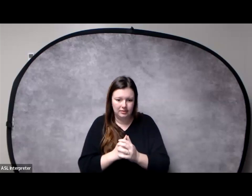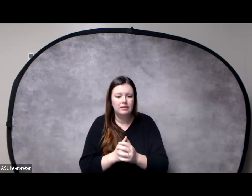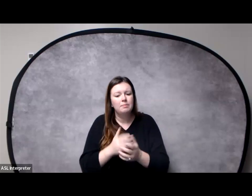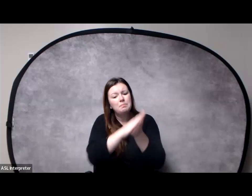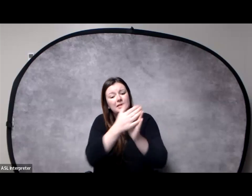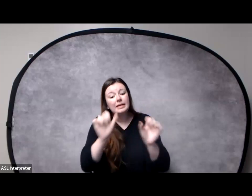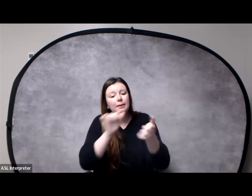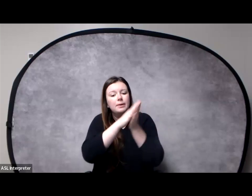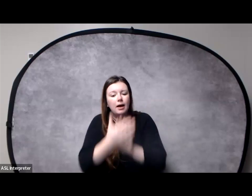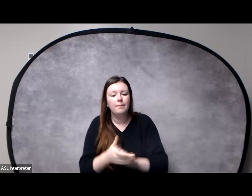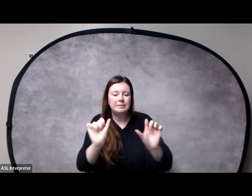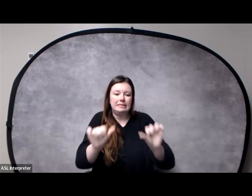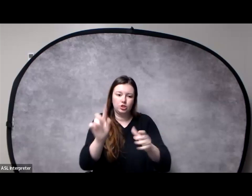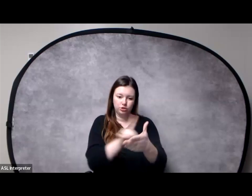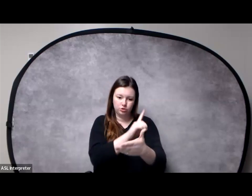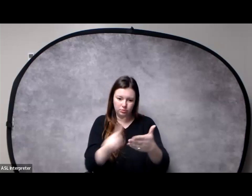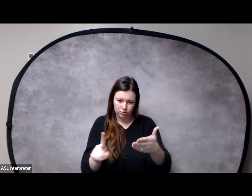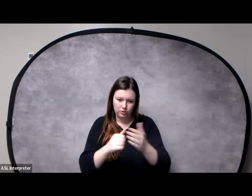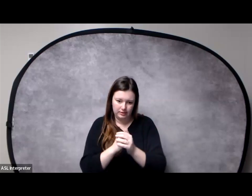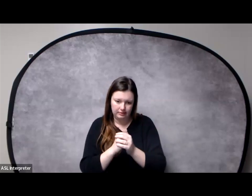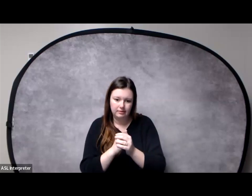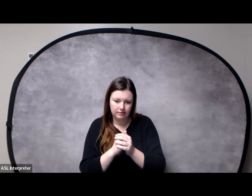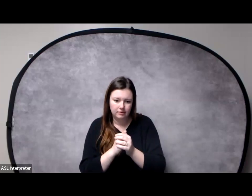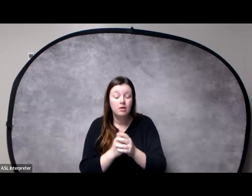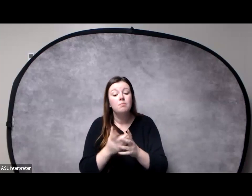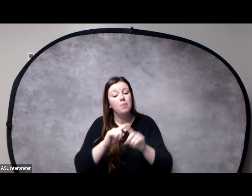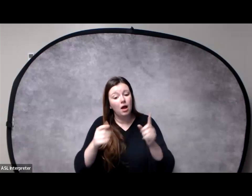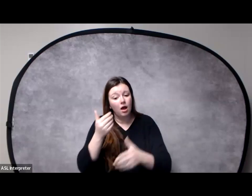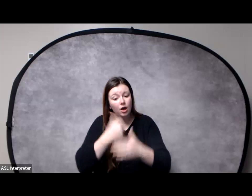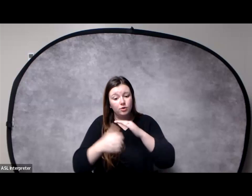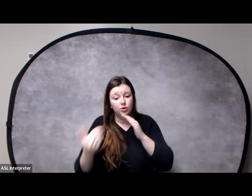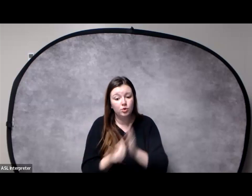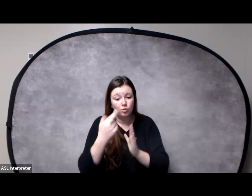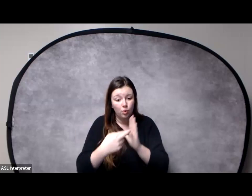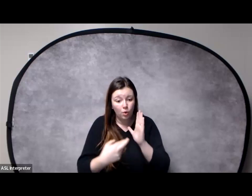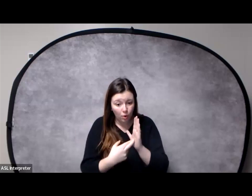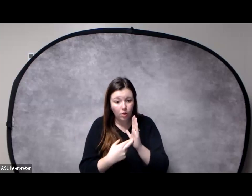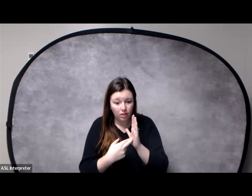that impact the care that a person with a disability may receive. So that's withdrawing benefits or services.